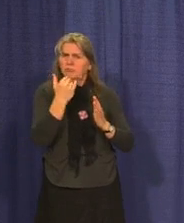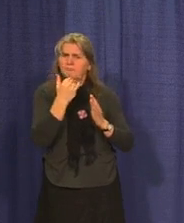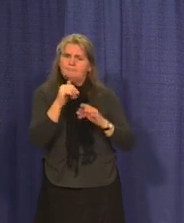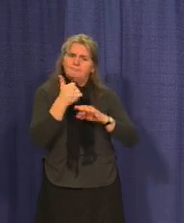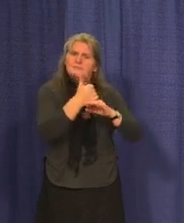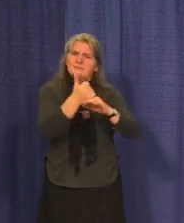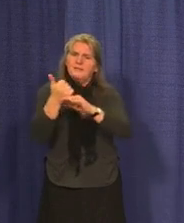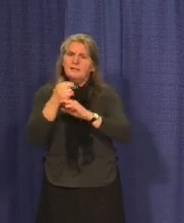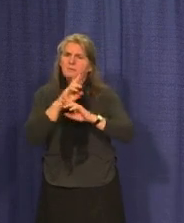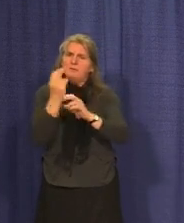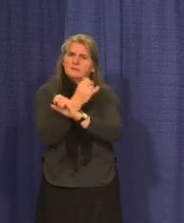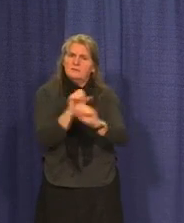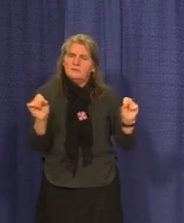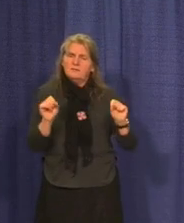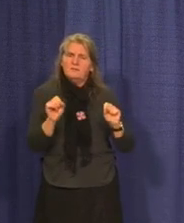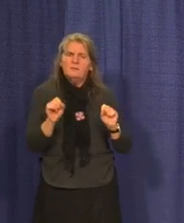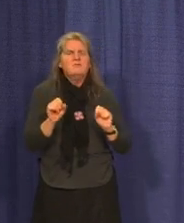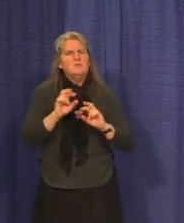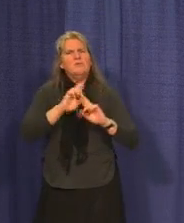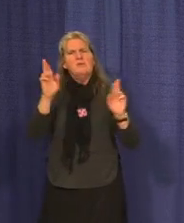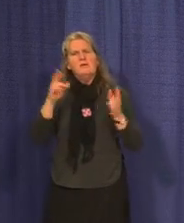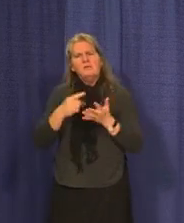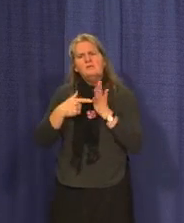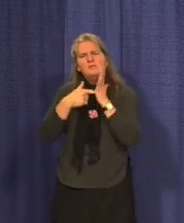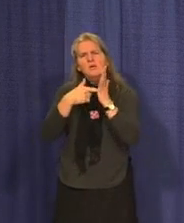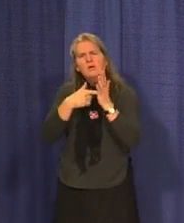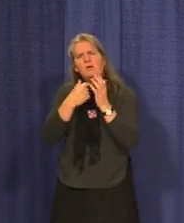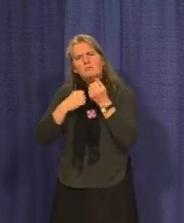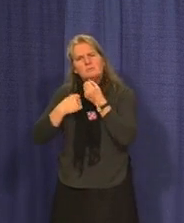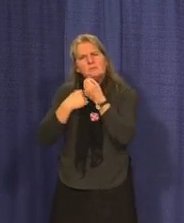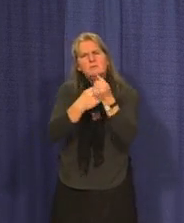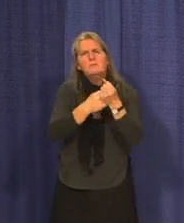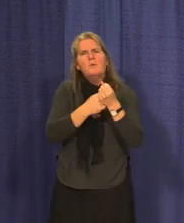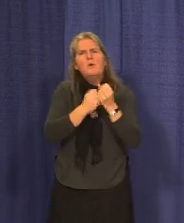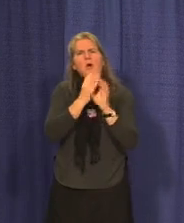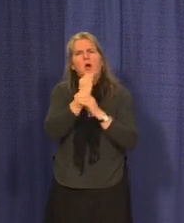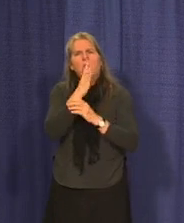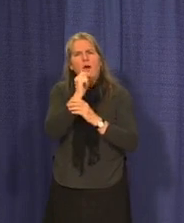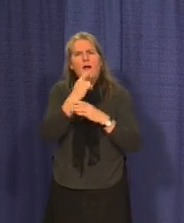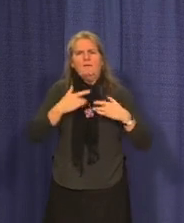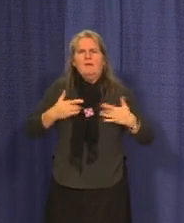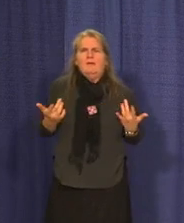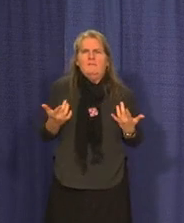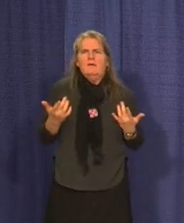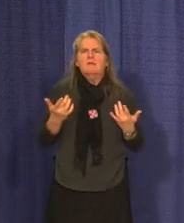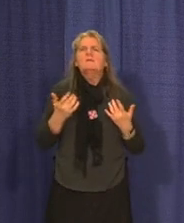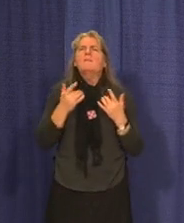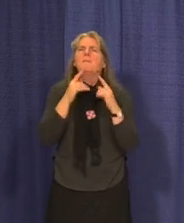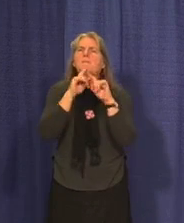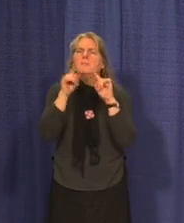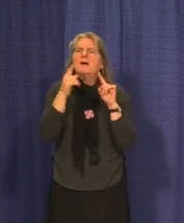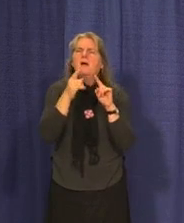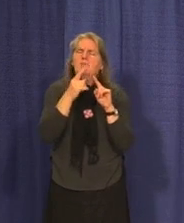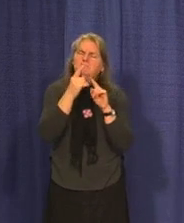impressive. We should show our support to our local entrepreneurs and visit the craft fairs this year,